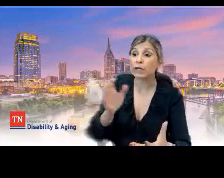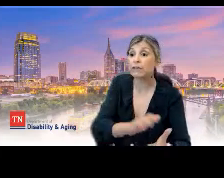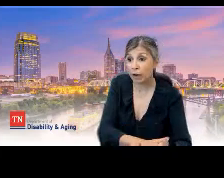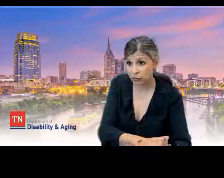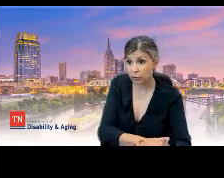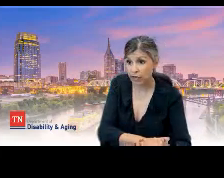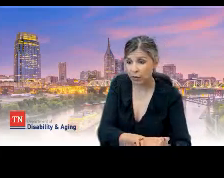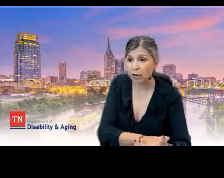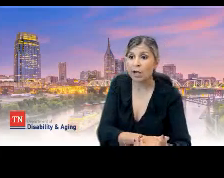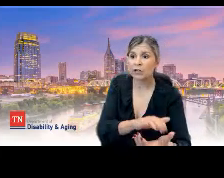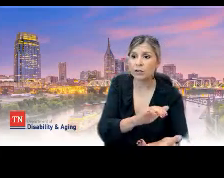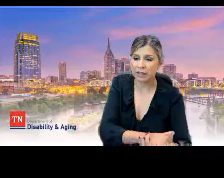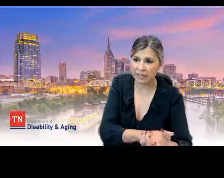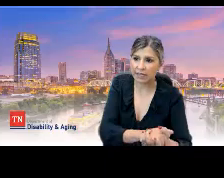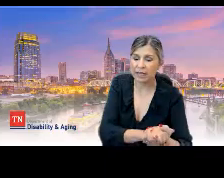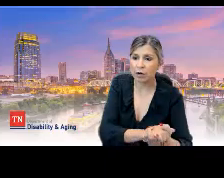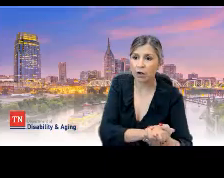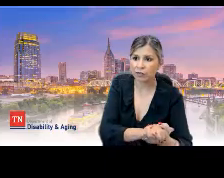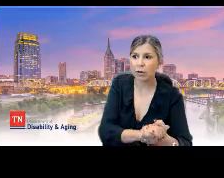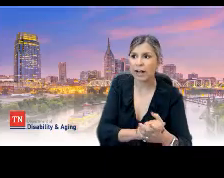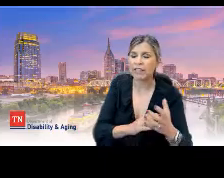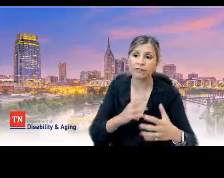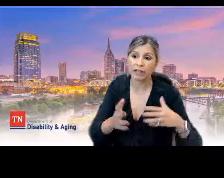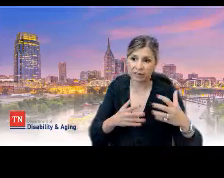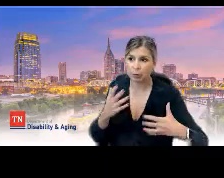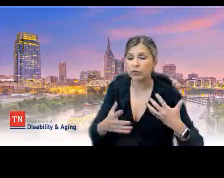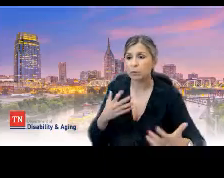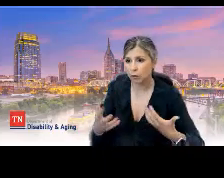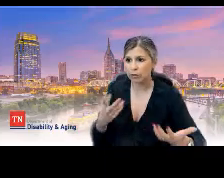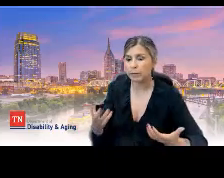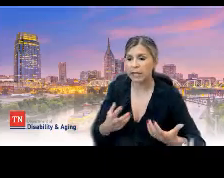foster care so that they can also have that flexible support and be able to